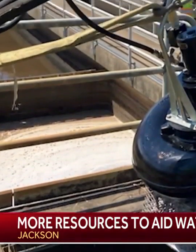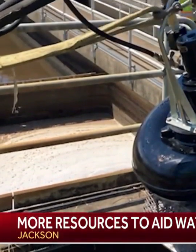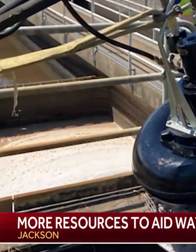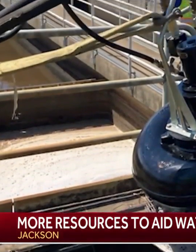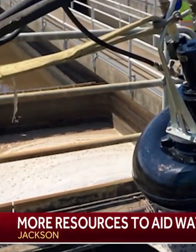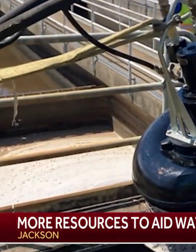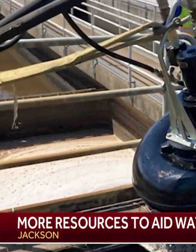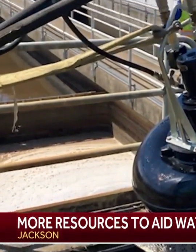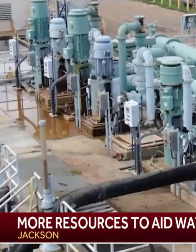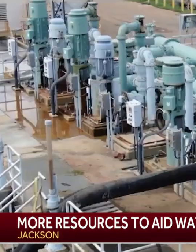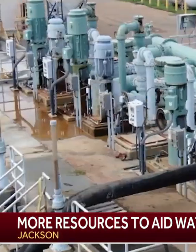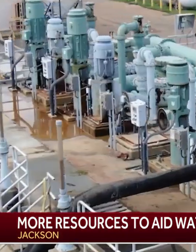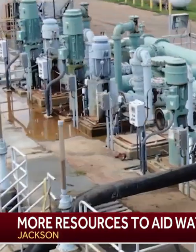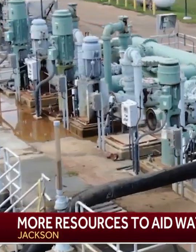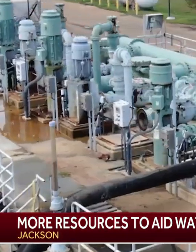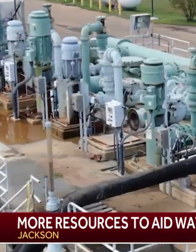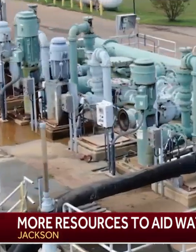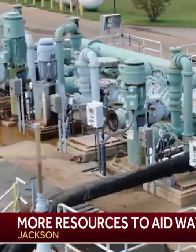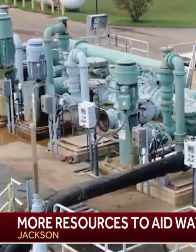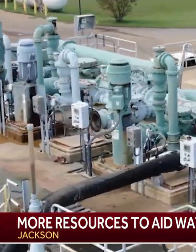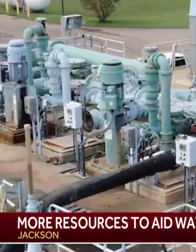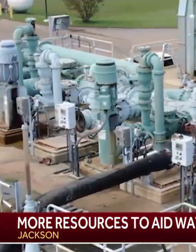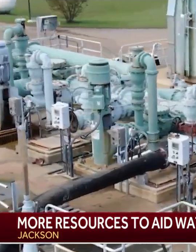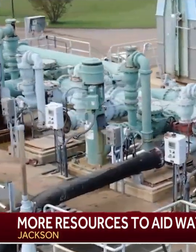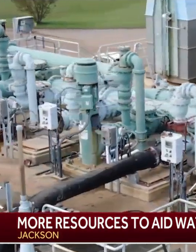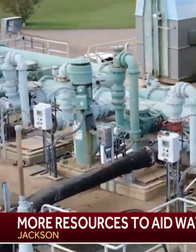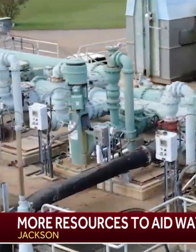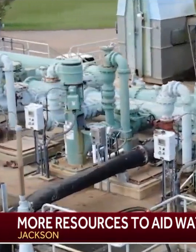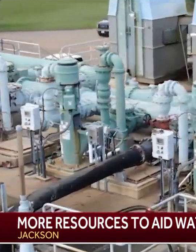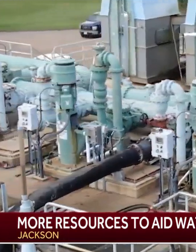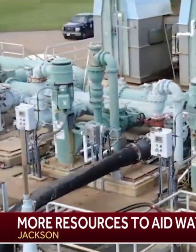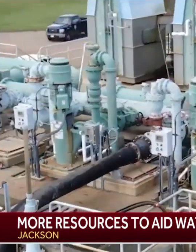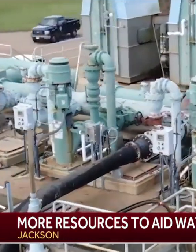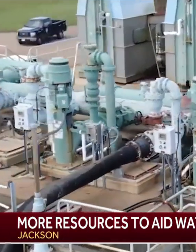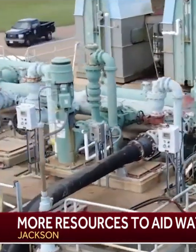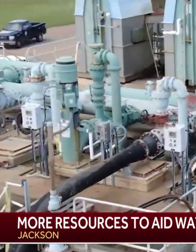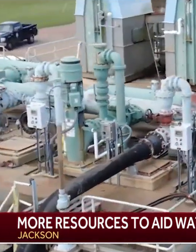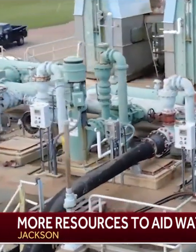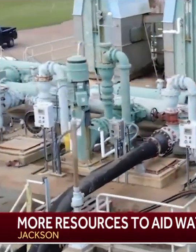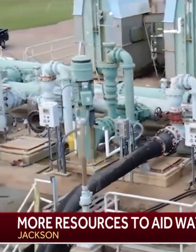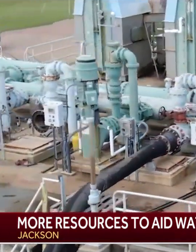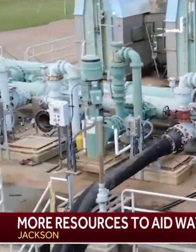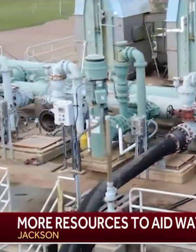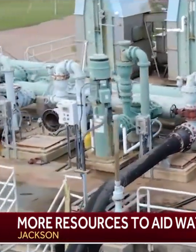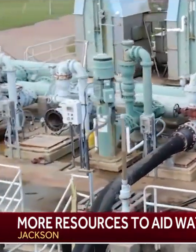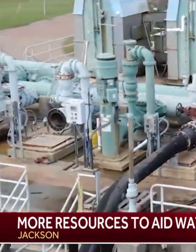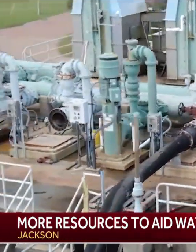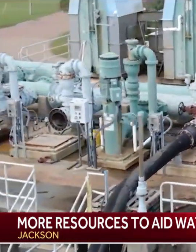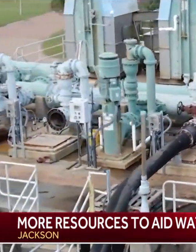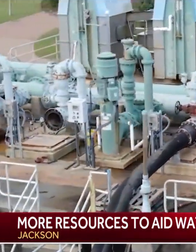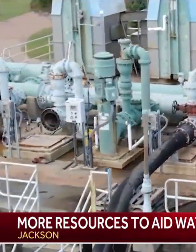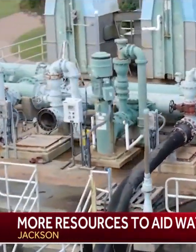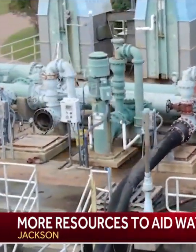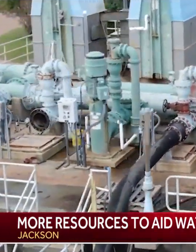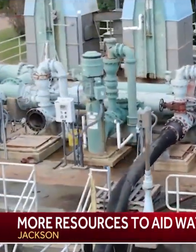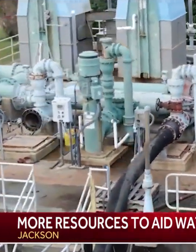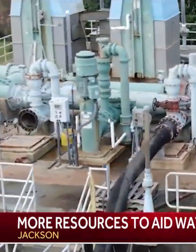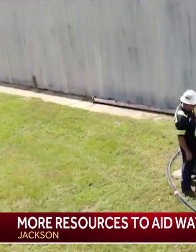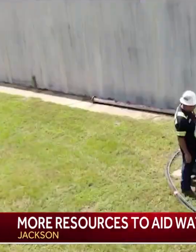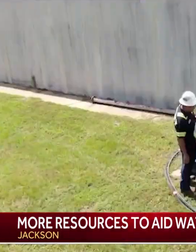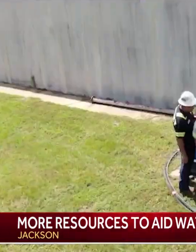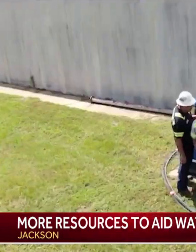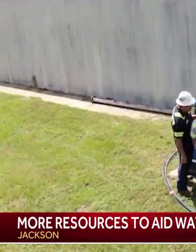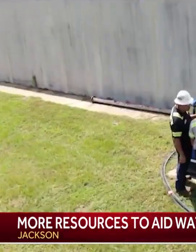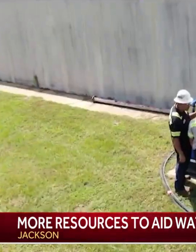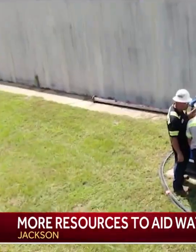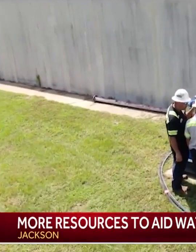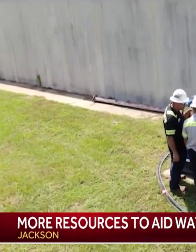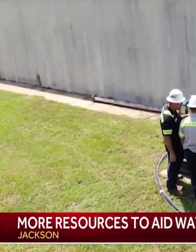ETC. BECOMES A MAJOR MAJOR ISSUE.> GOVERNOR REEVES SAID THIS PUMP WHICH WAS INSTALLED WEDNESDAY HELPED BOOST WATER PRODUCTION BY